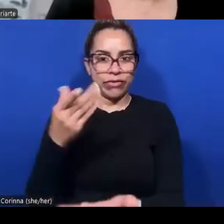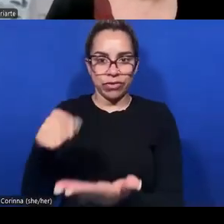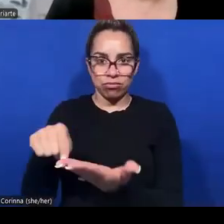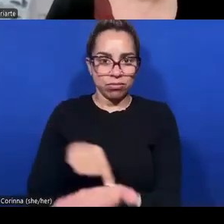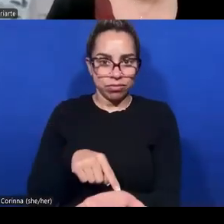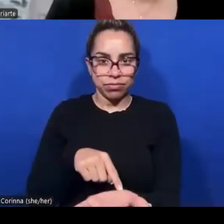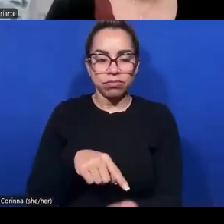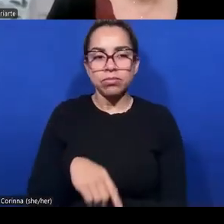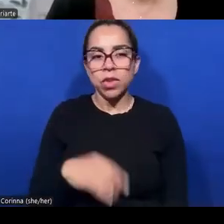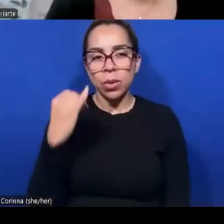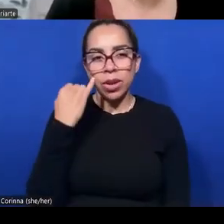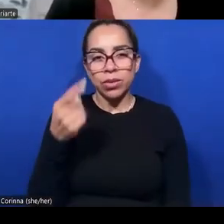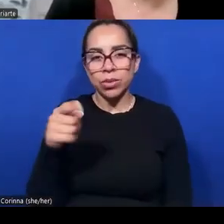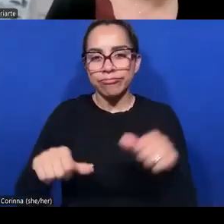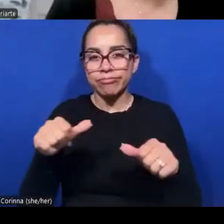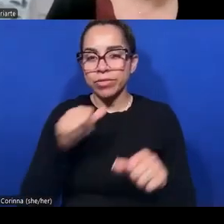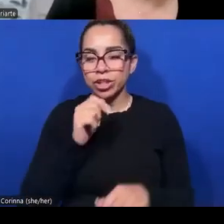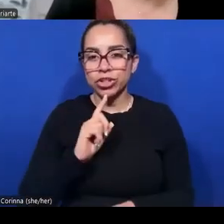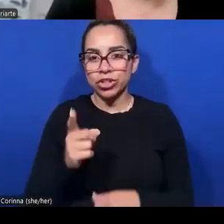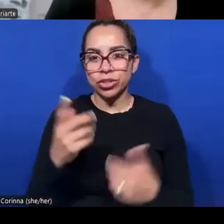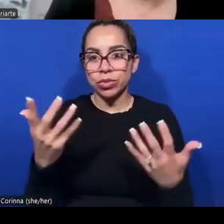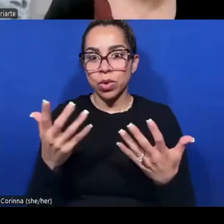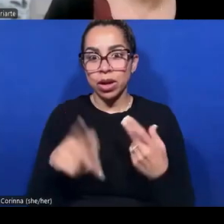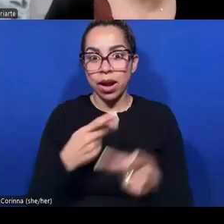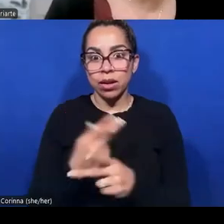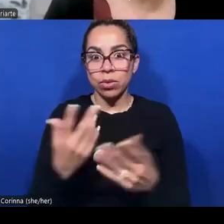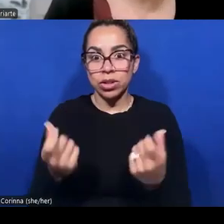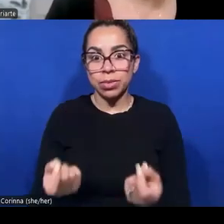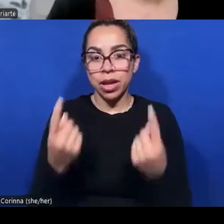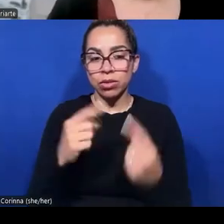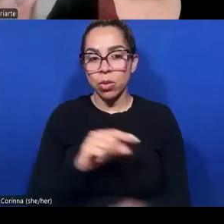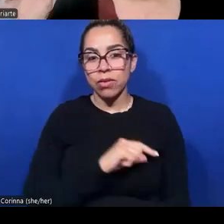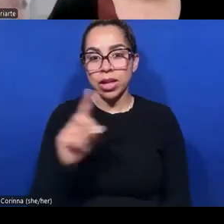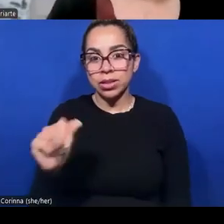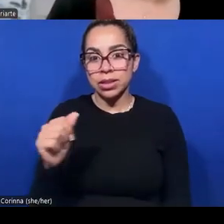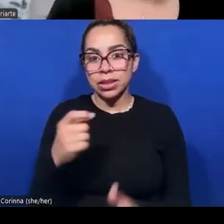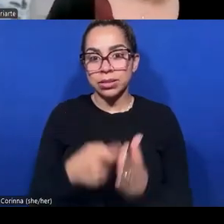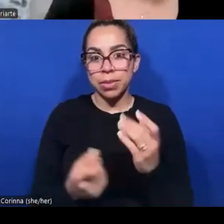if you're what you want to spend the money on is a qualified disability expense,